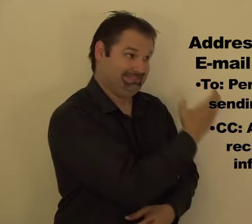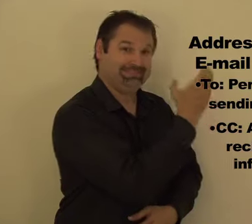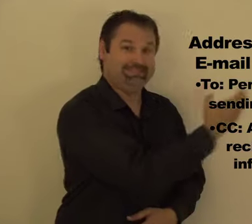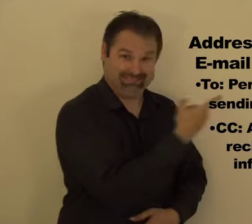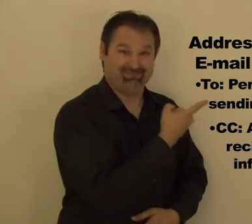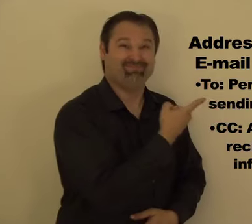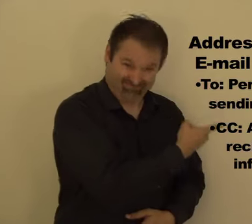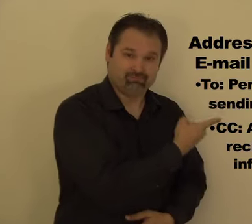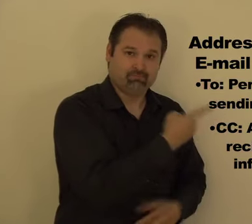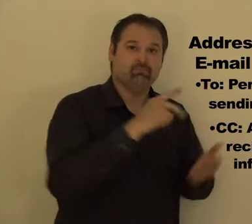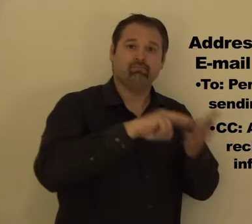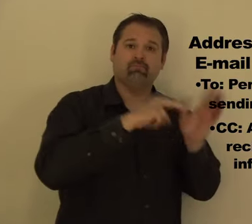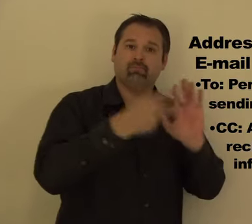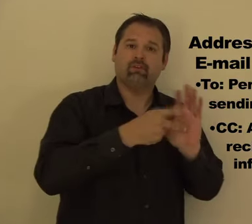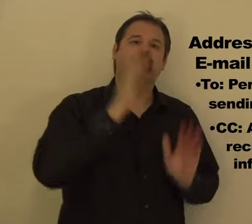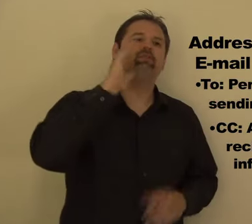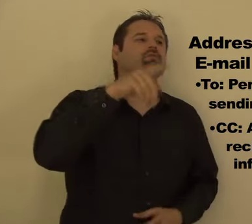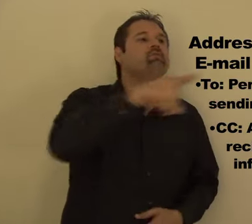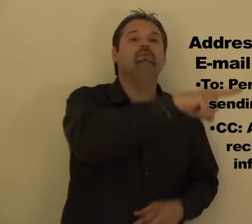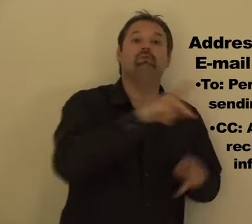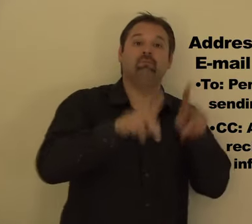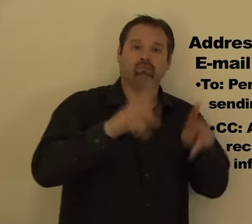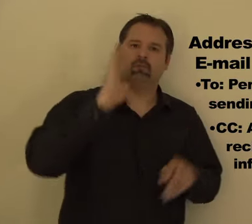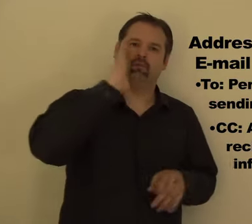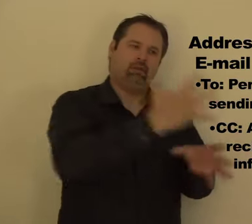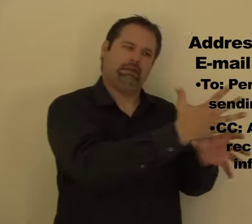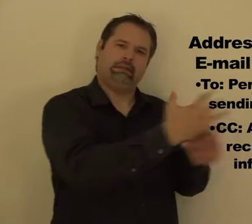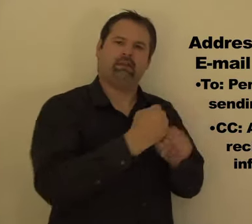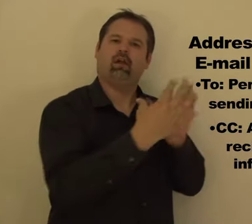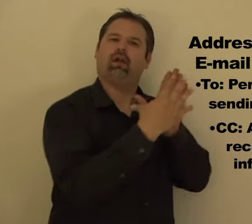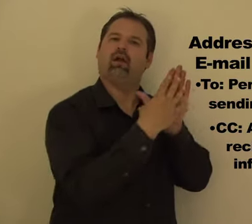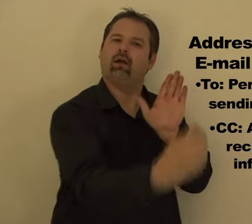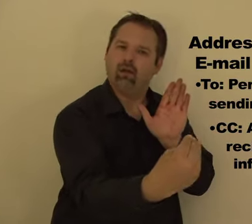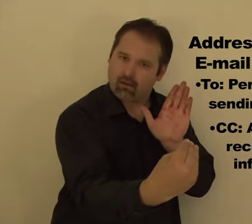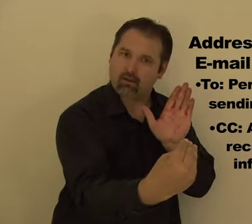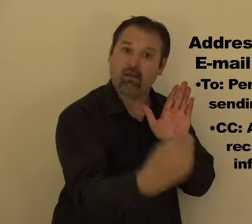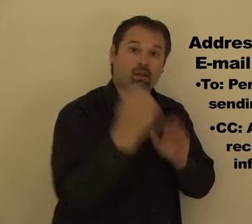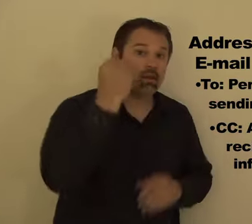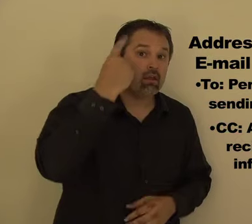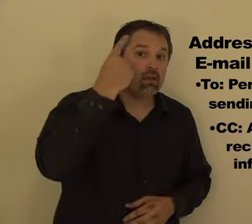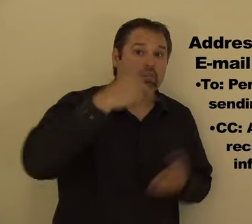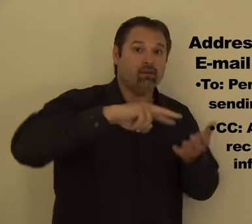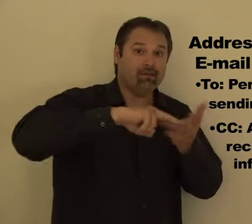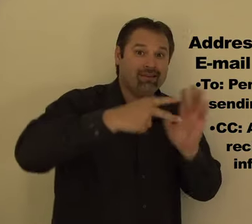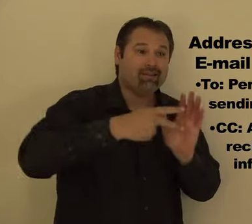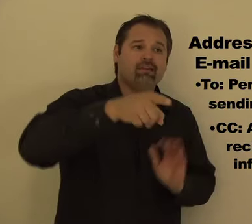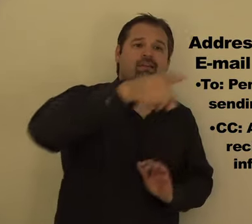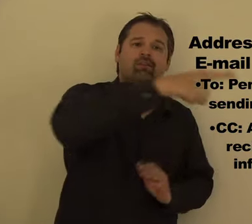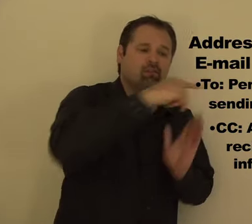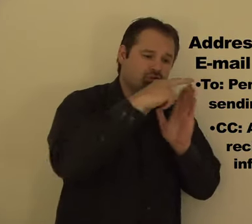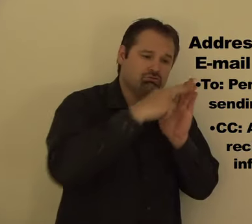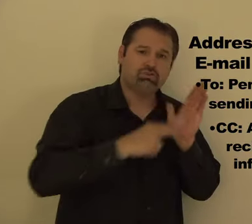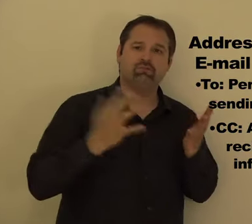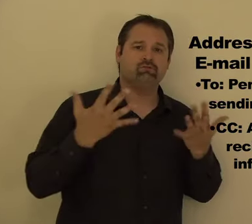this message for information only. When you put an address in this field, the person is not required to respond or comment to this message.